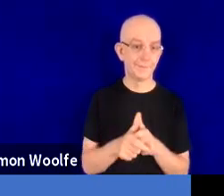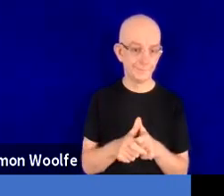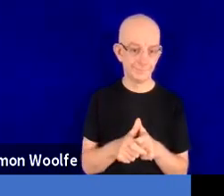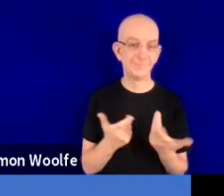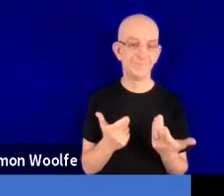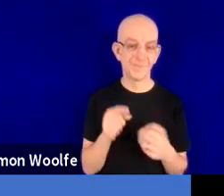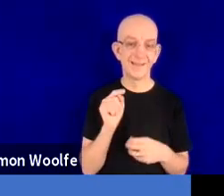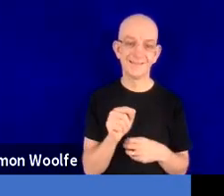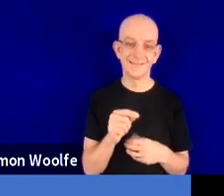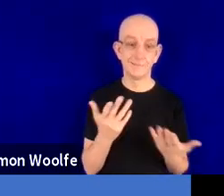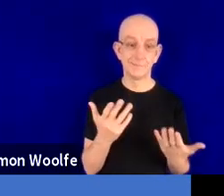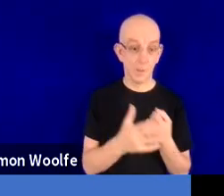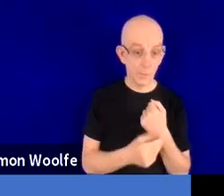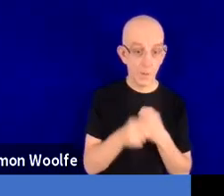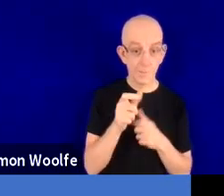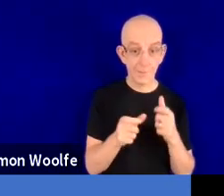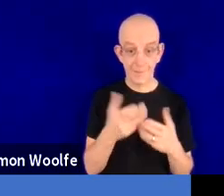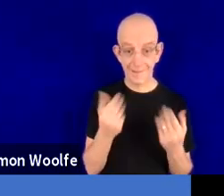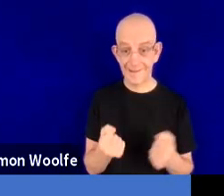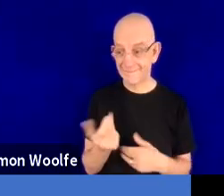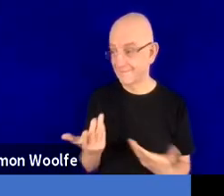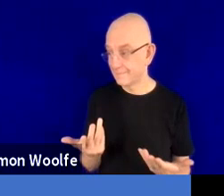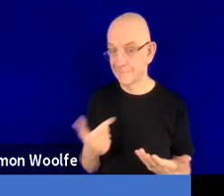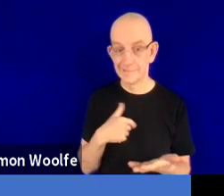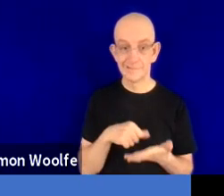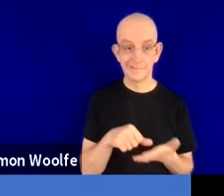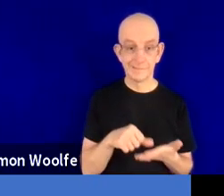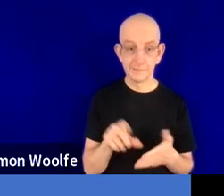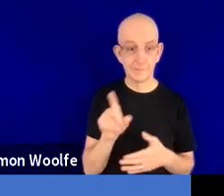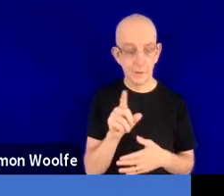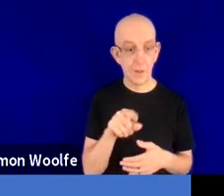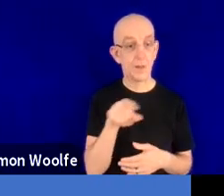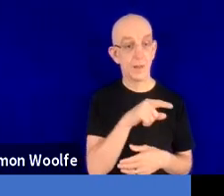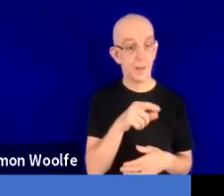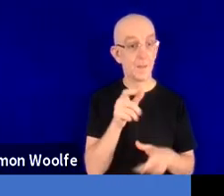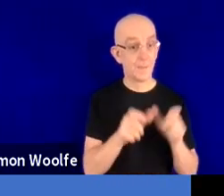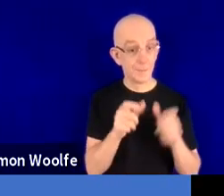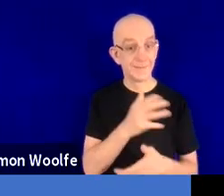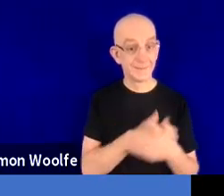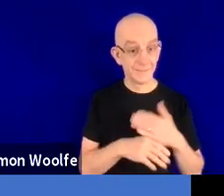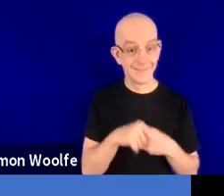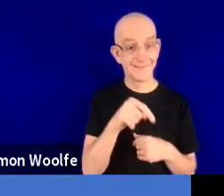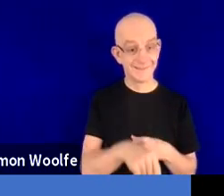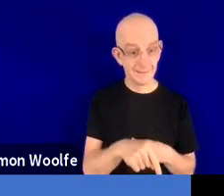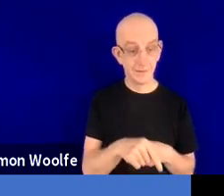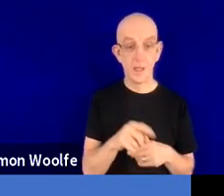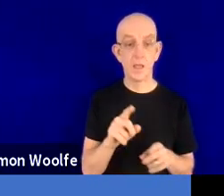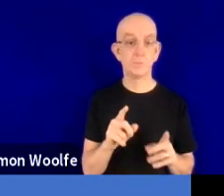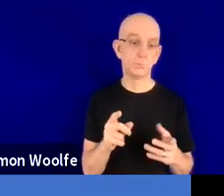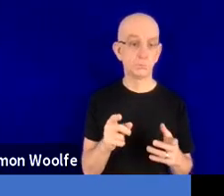I'm talking about assistive device surgery, support needs like interpretation, et cetera